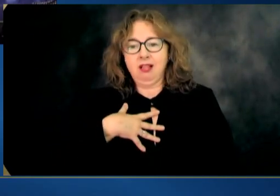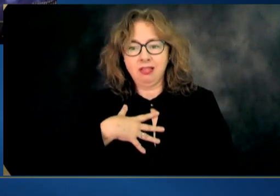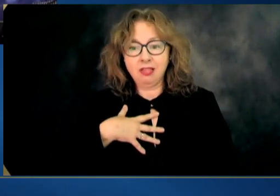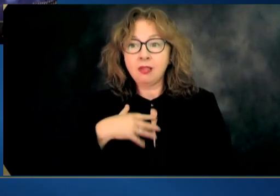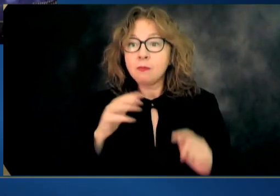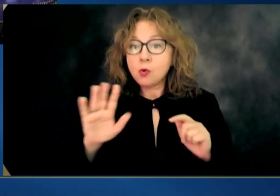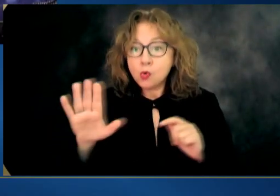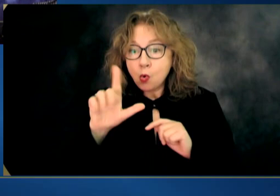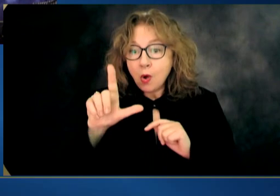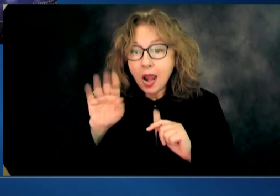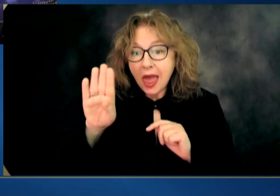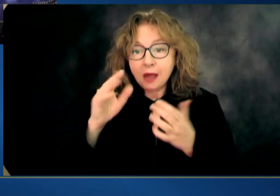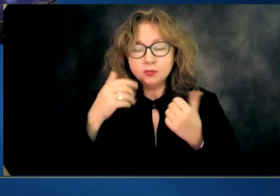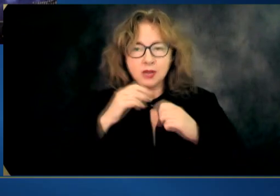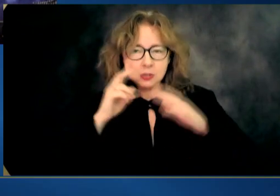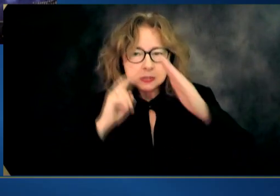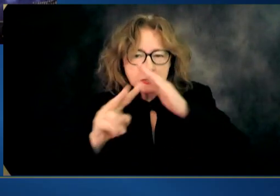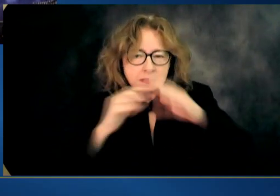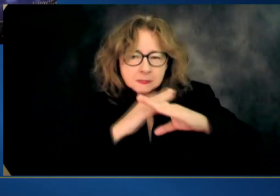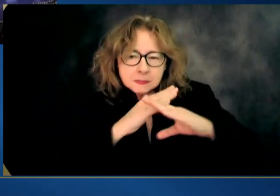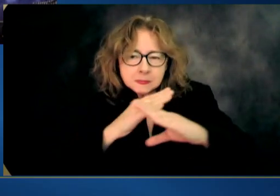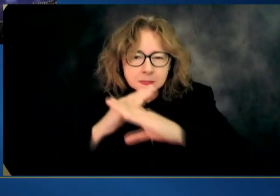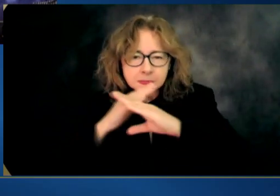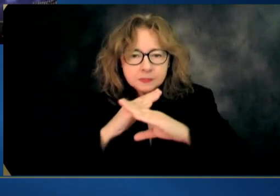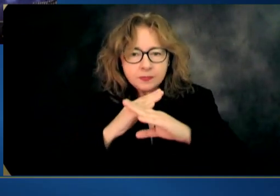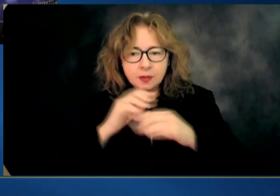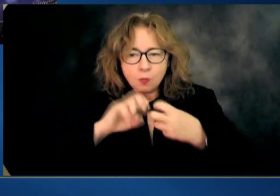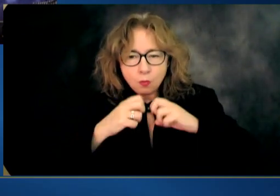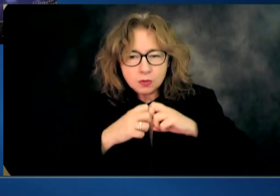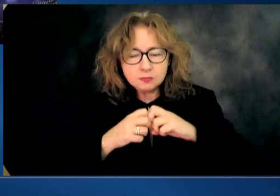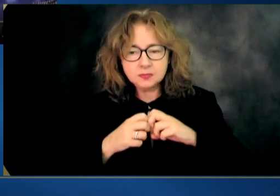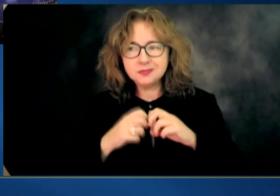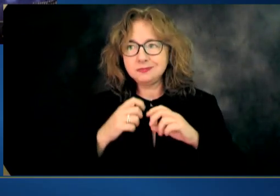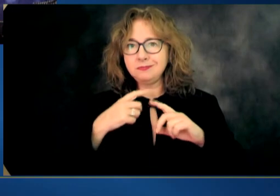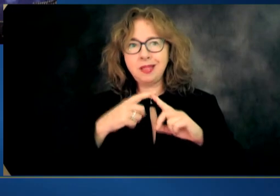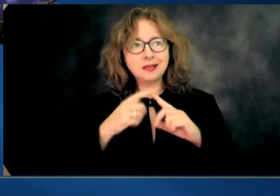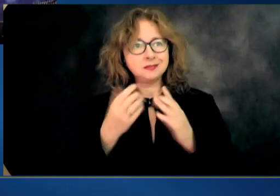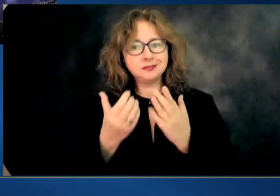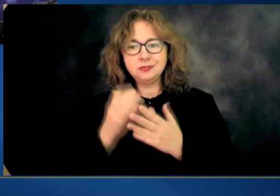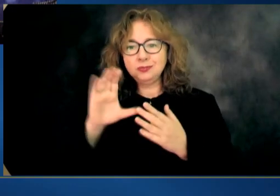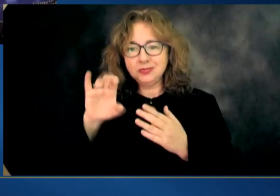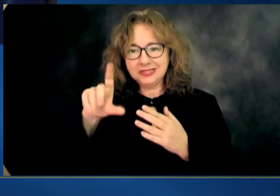that from happening, and also to try to prevent the new cells that are taking hold from floating